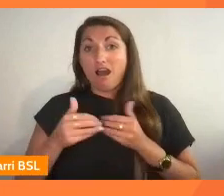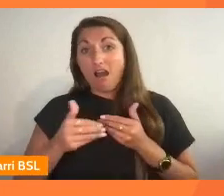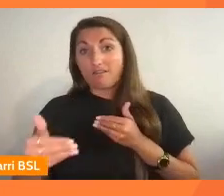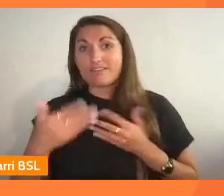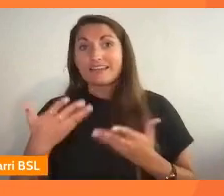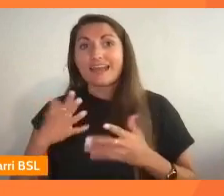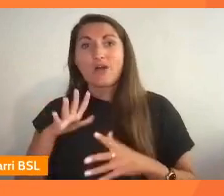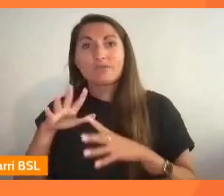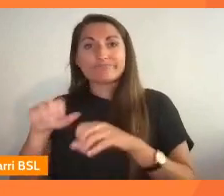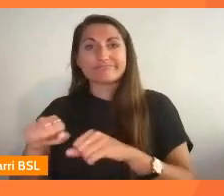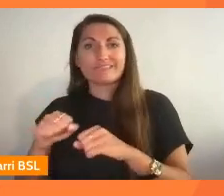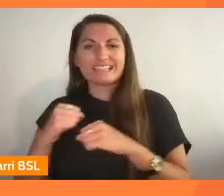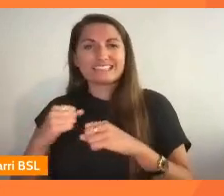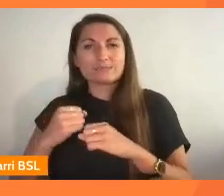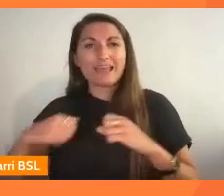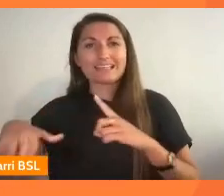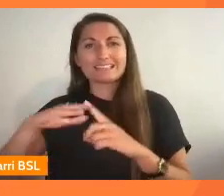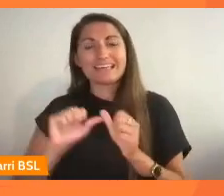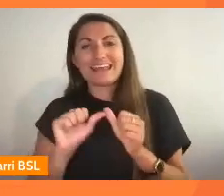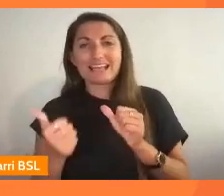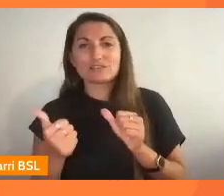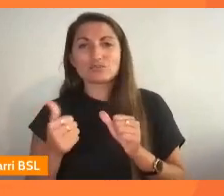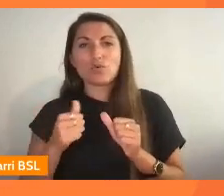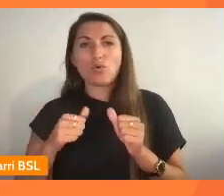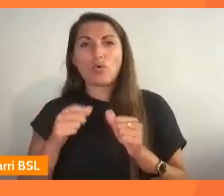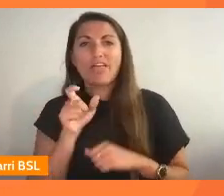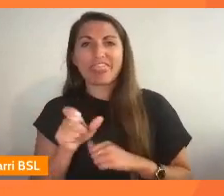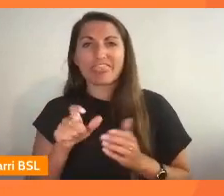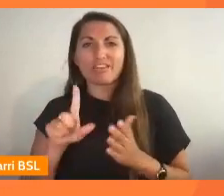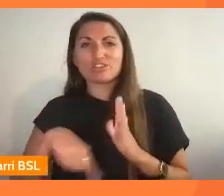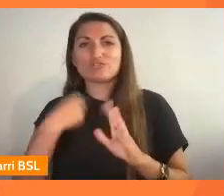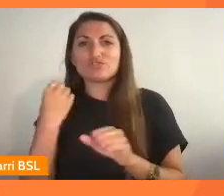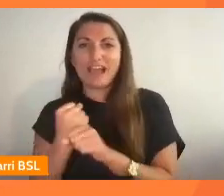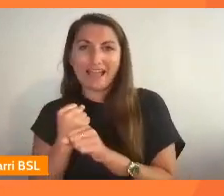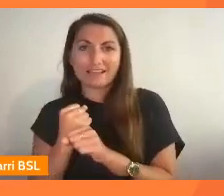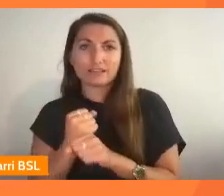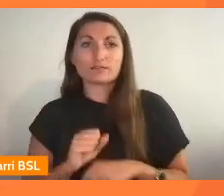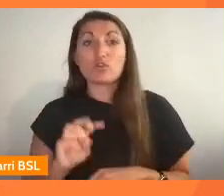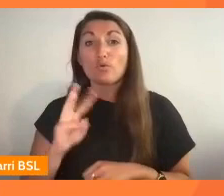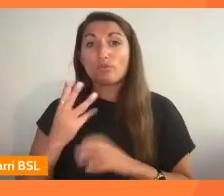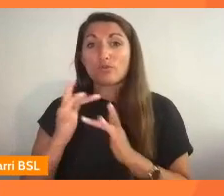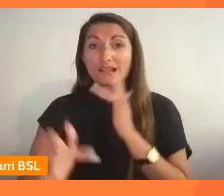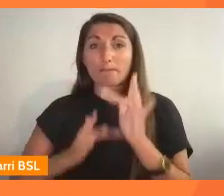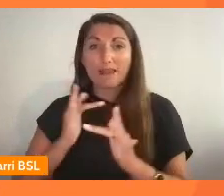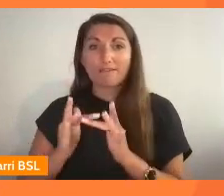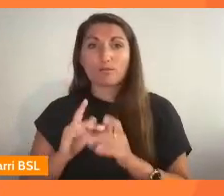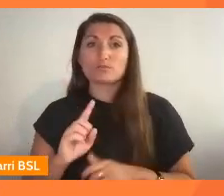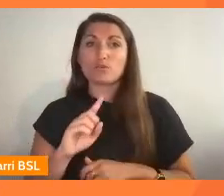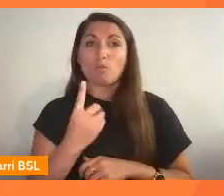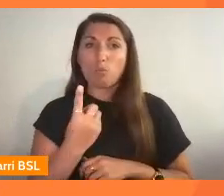So we have three platforms. One is B1 auditorium, which is 850 seats